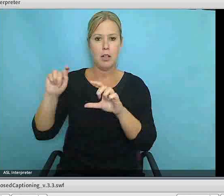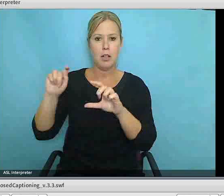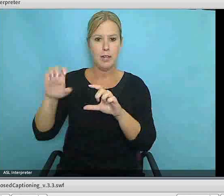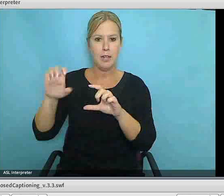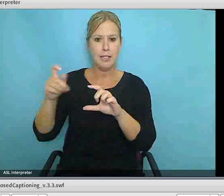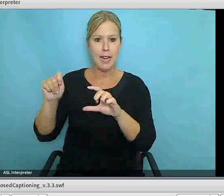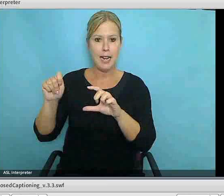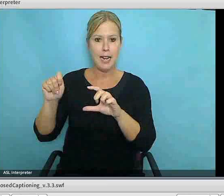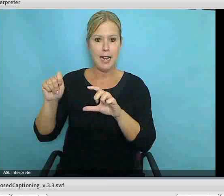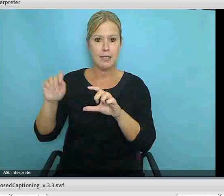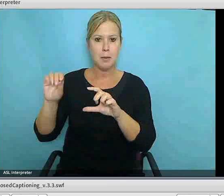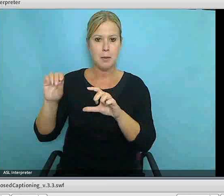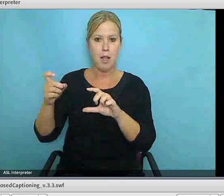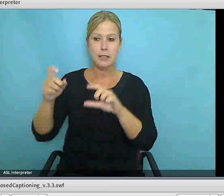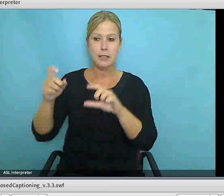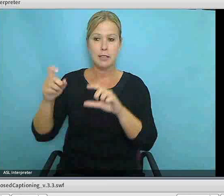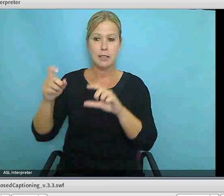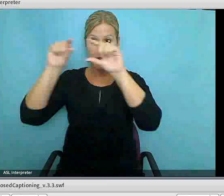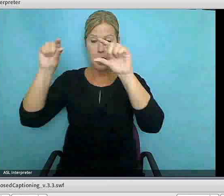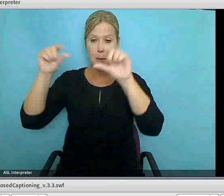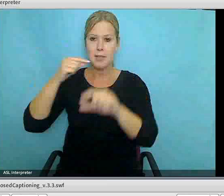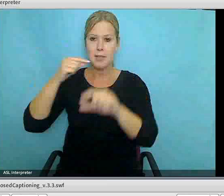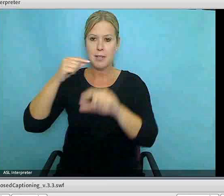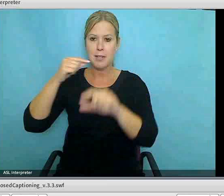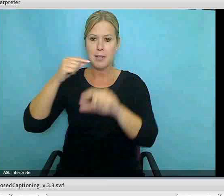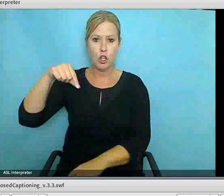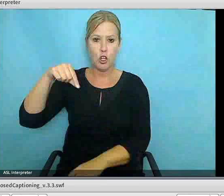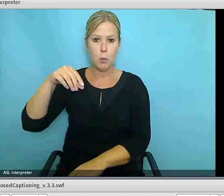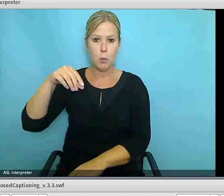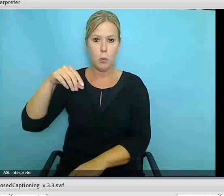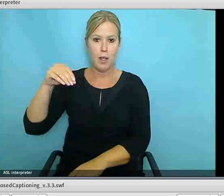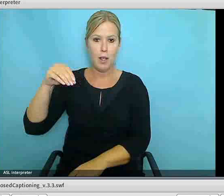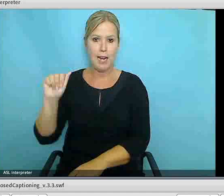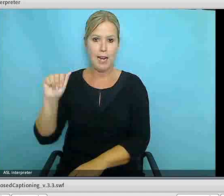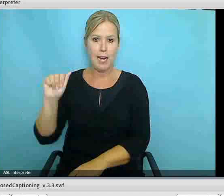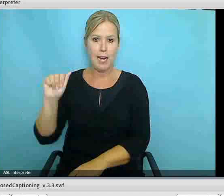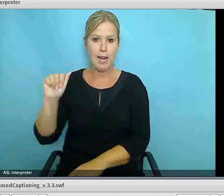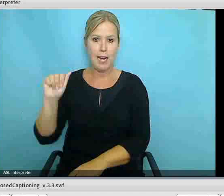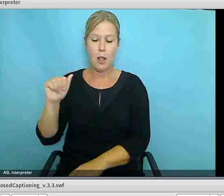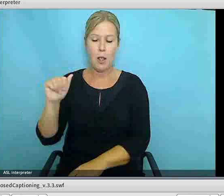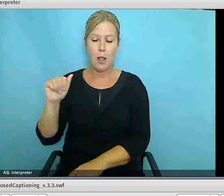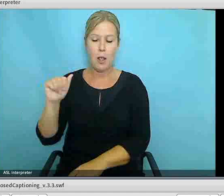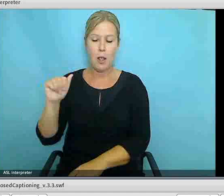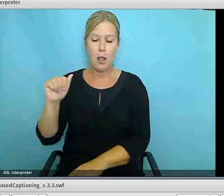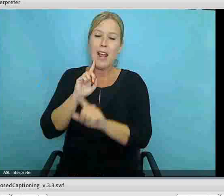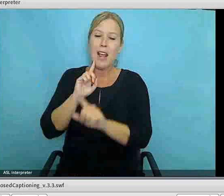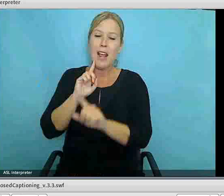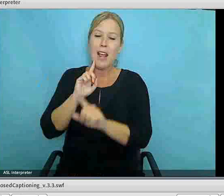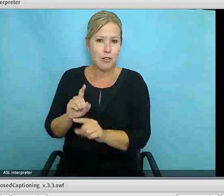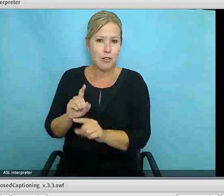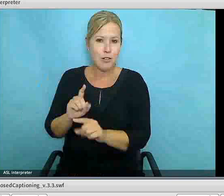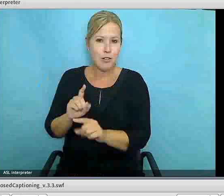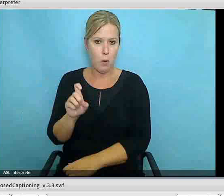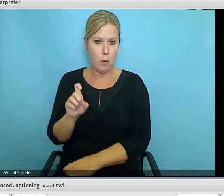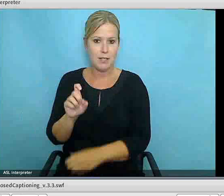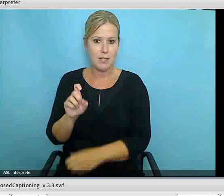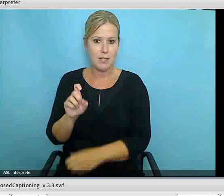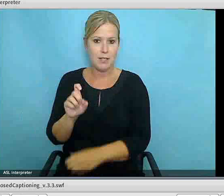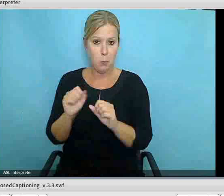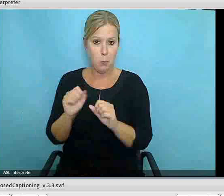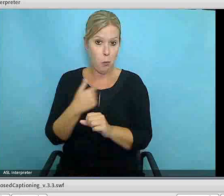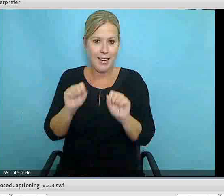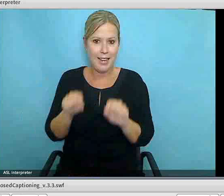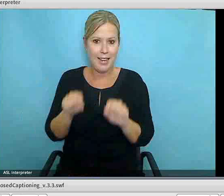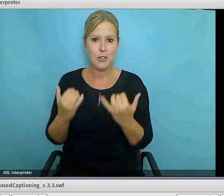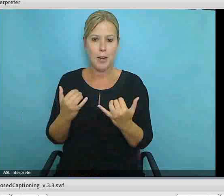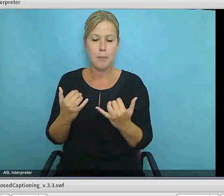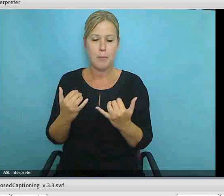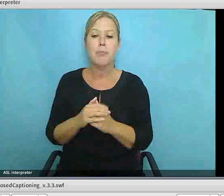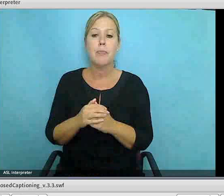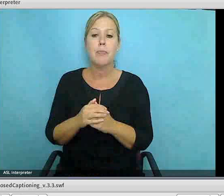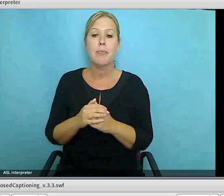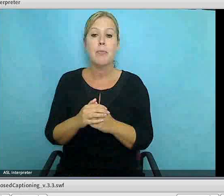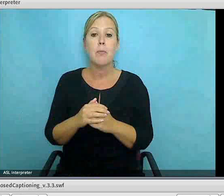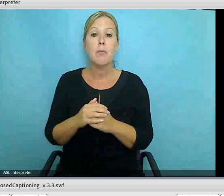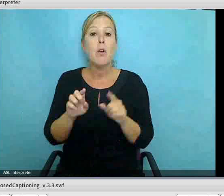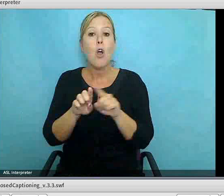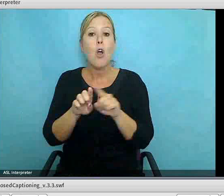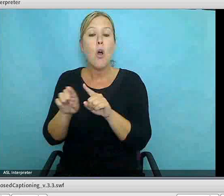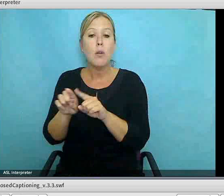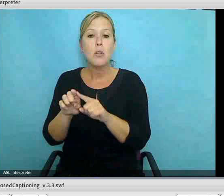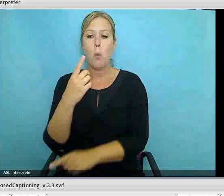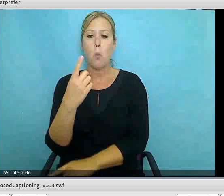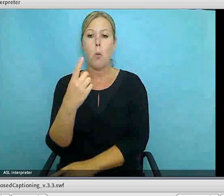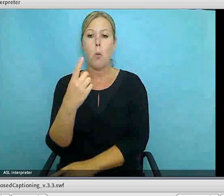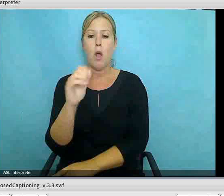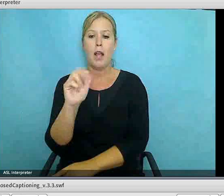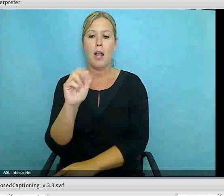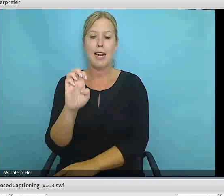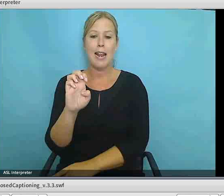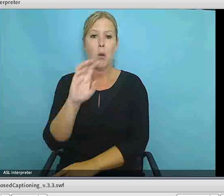You can also find additional information on the One Care website, which is located at